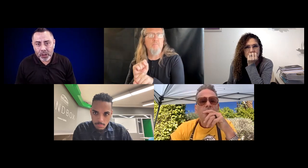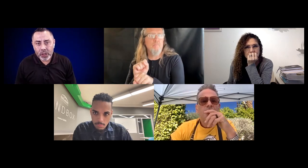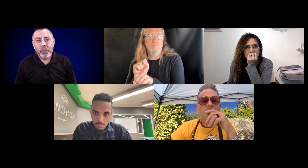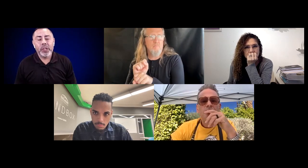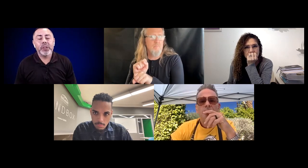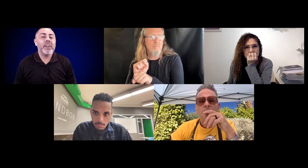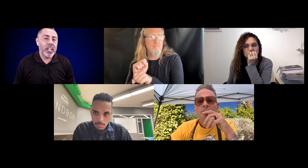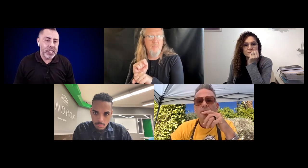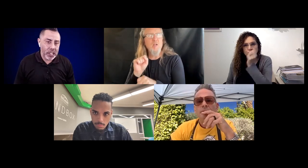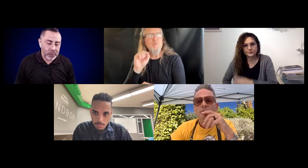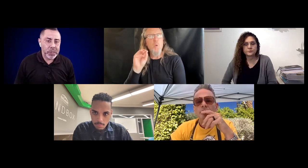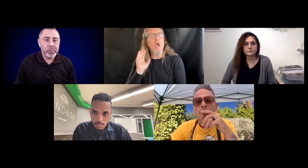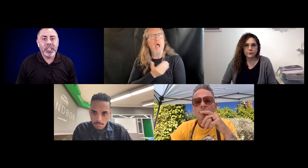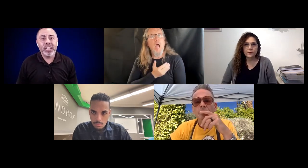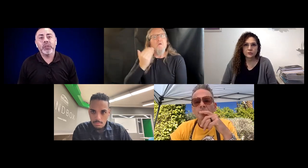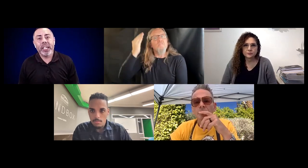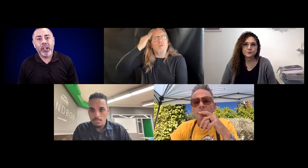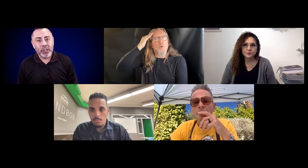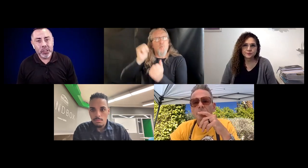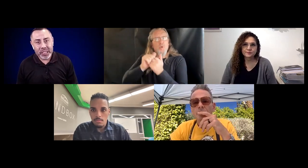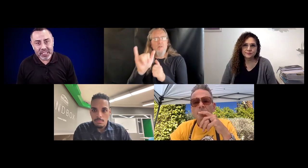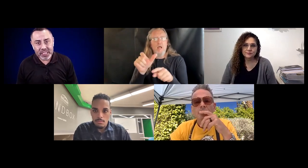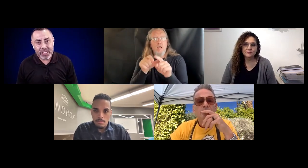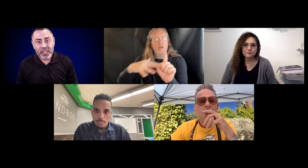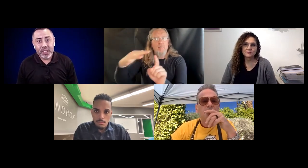We don't have a lot of deaf people in white collar spaces.